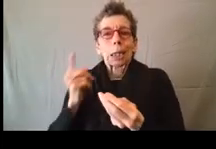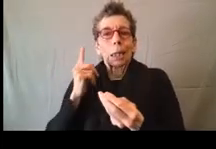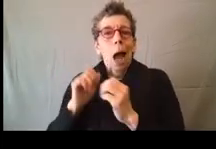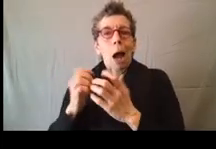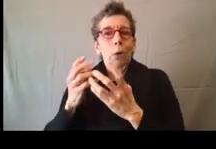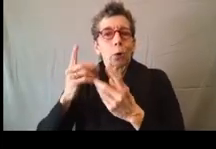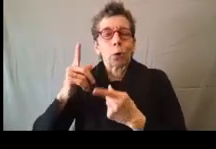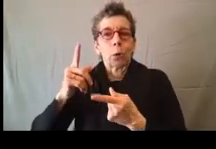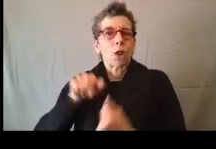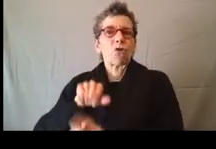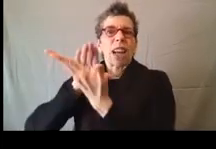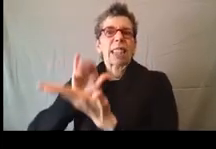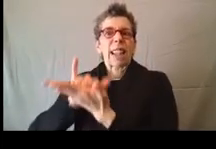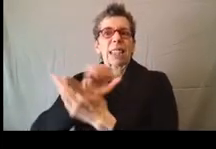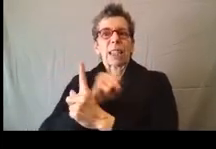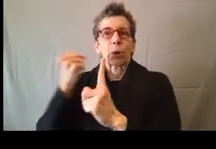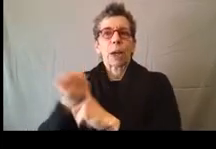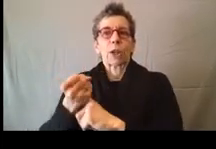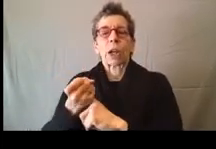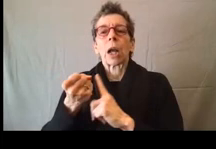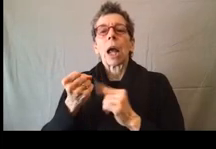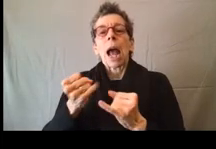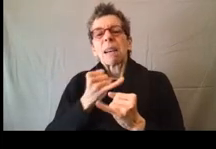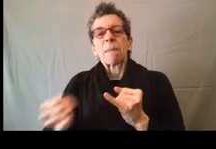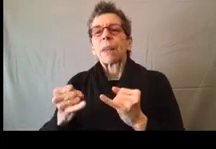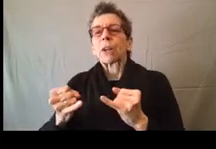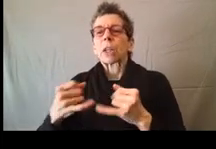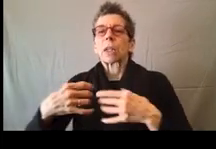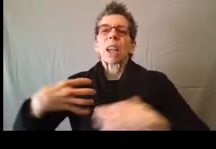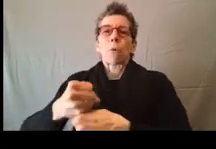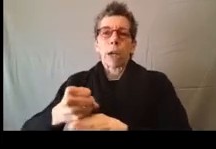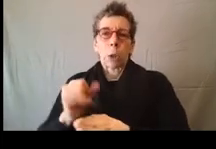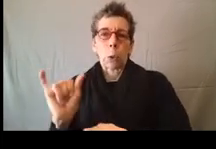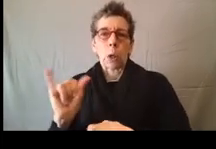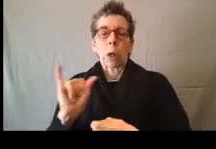It has a quick summary for readers to take away. So, you can see all of the content are